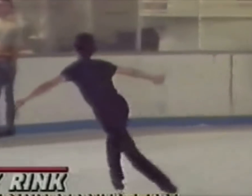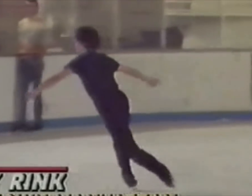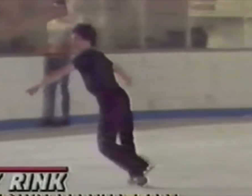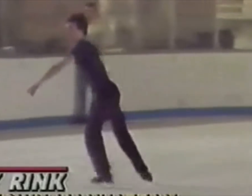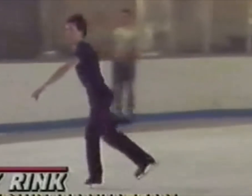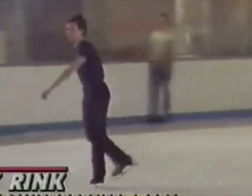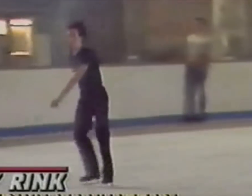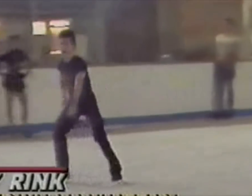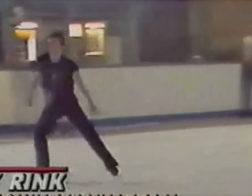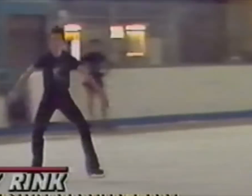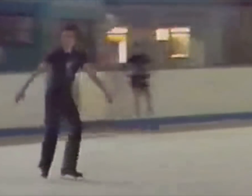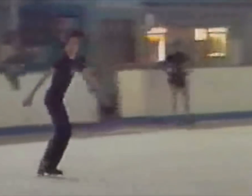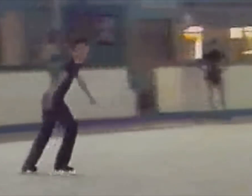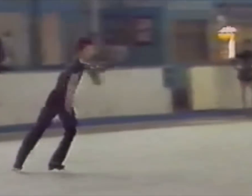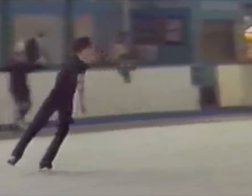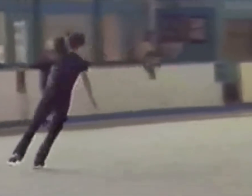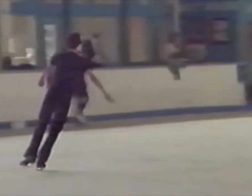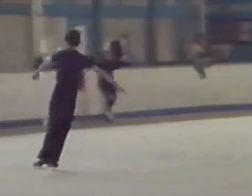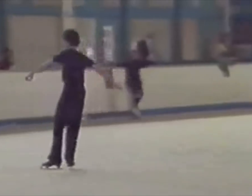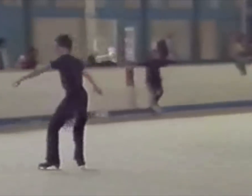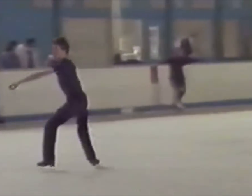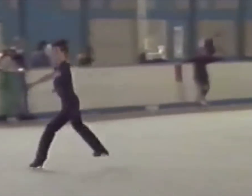(Practicing at the Skyrink in NYC)